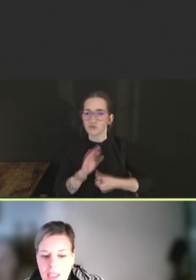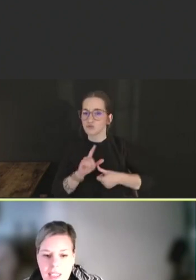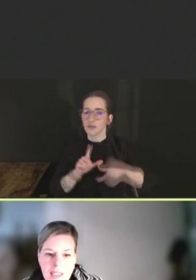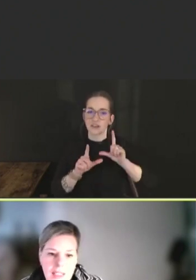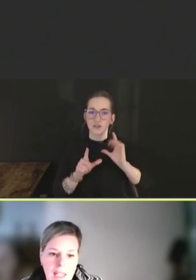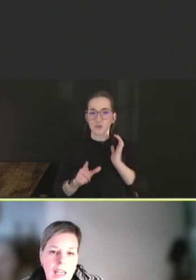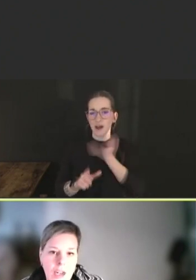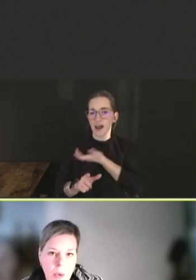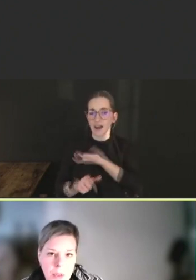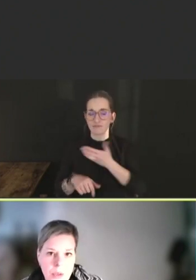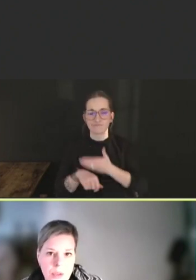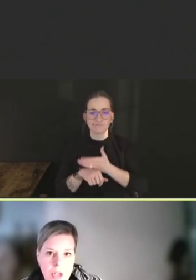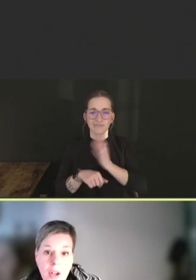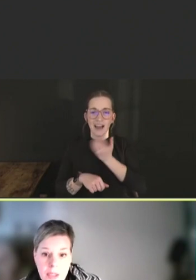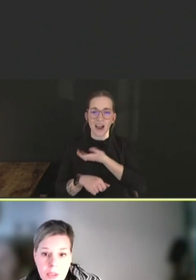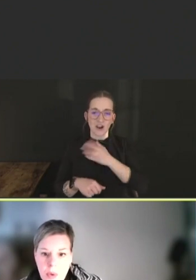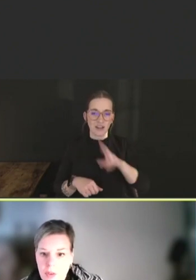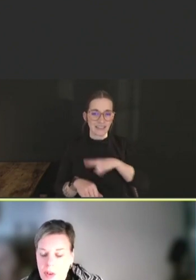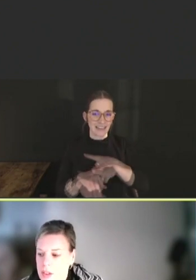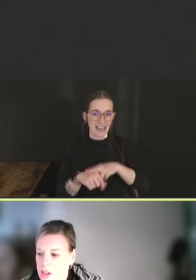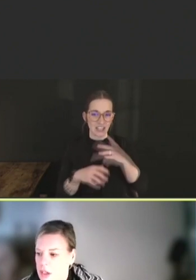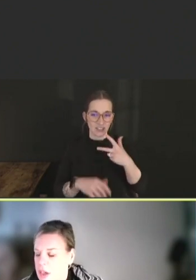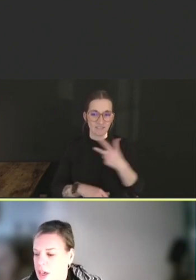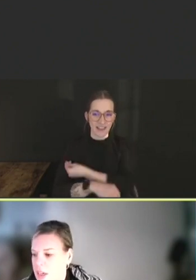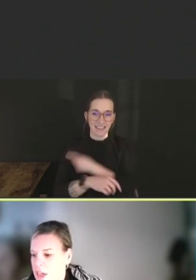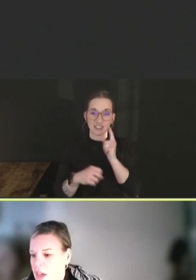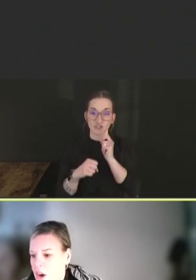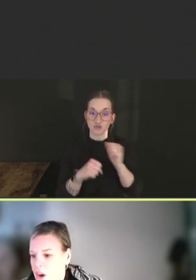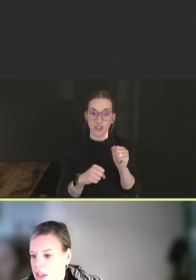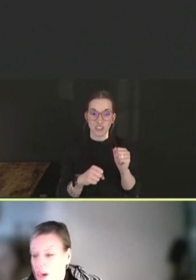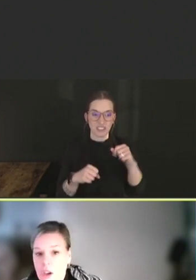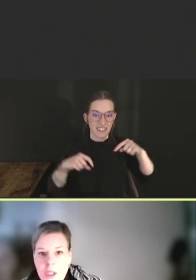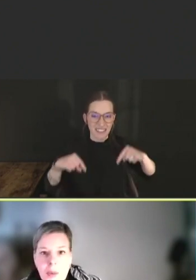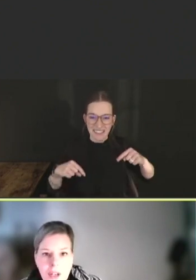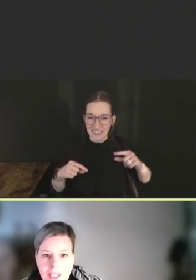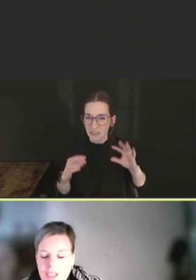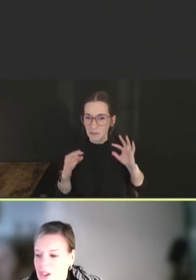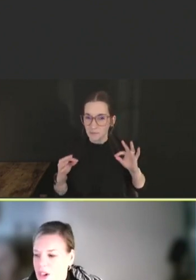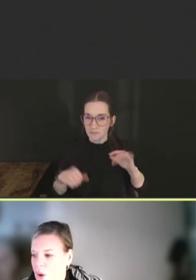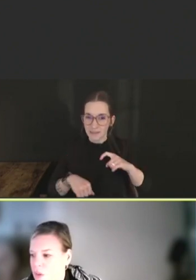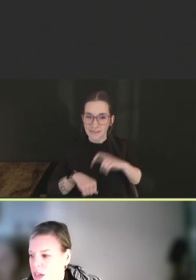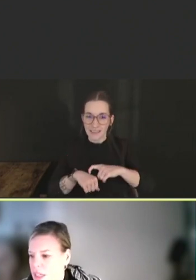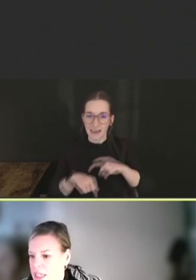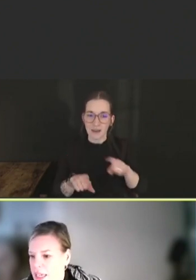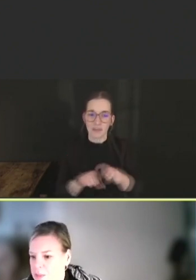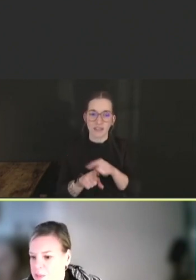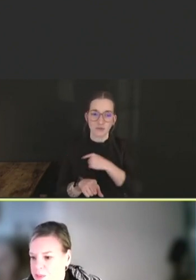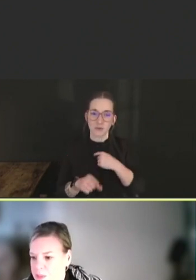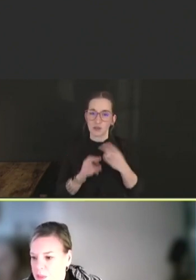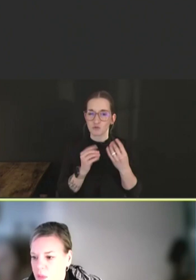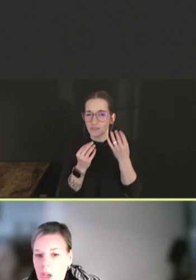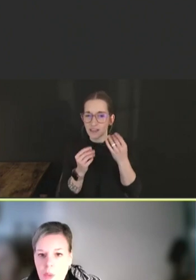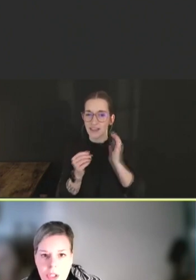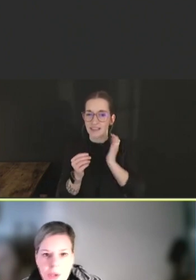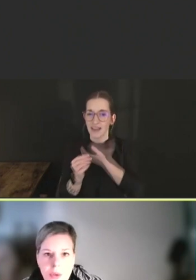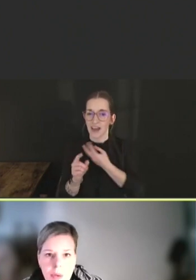and this is an opportune time as we reflect on our experience during COVID-19.